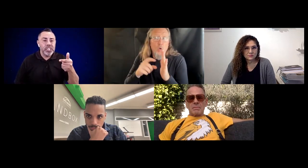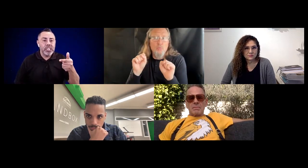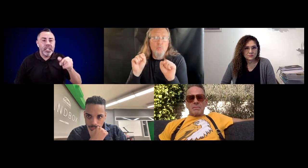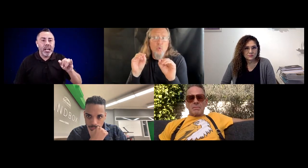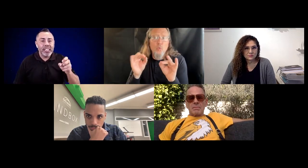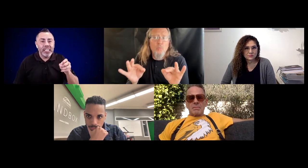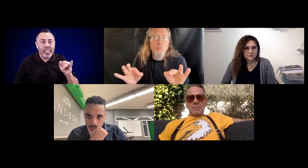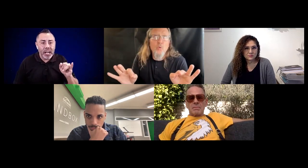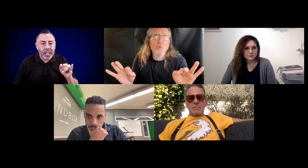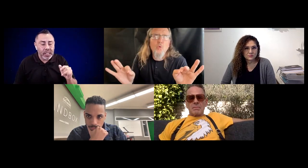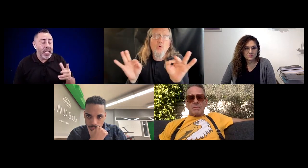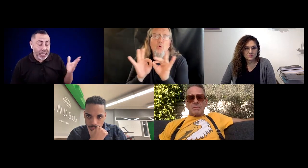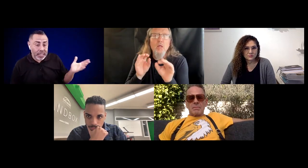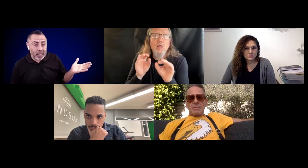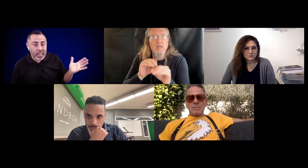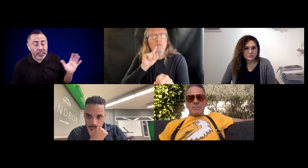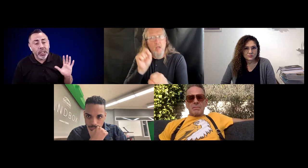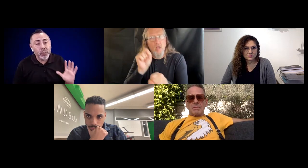This is why GIEI at Gallaudet.